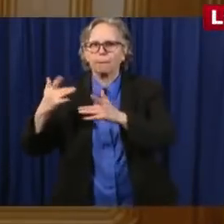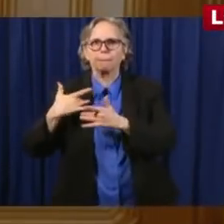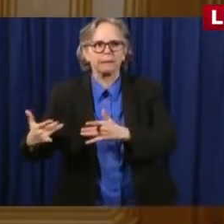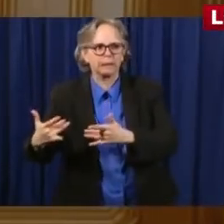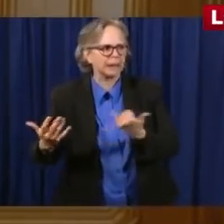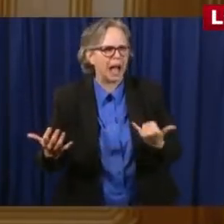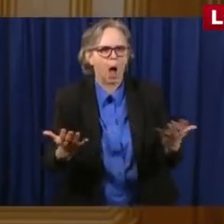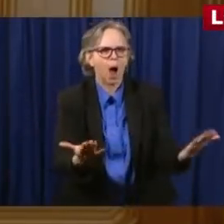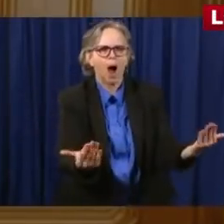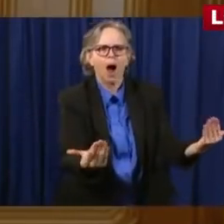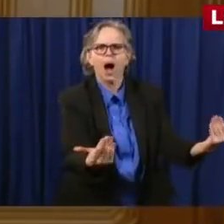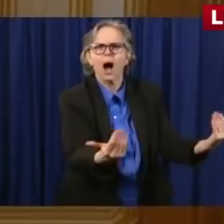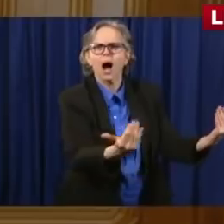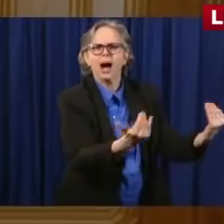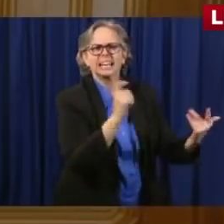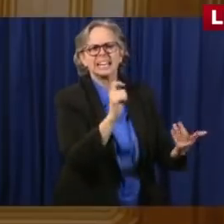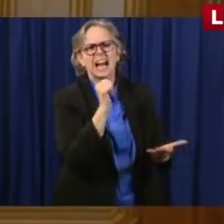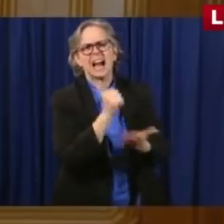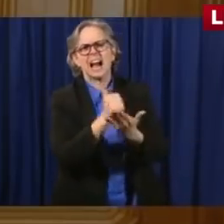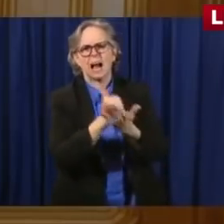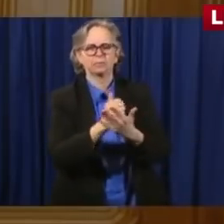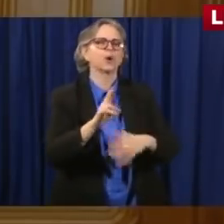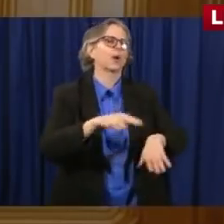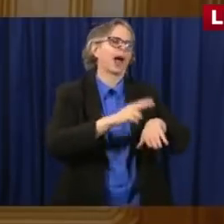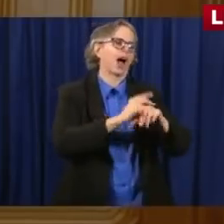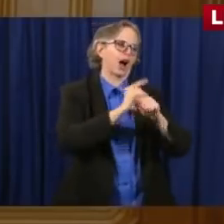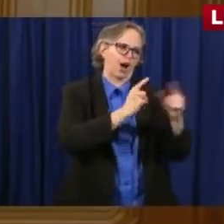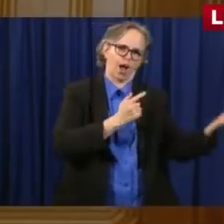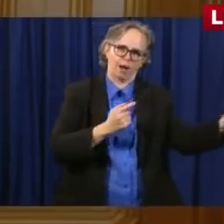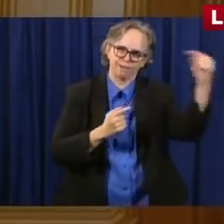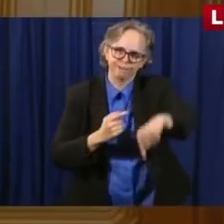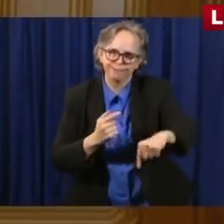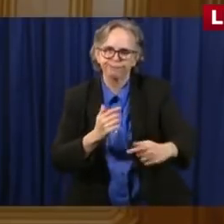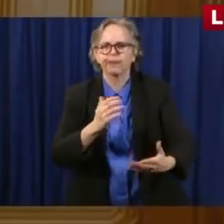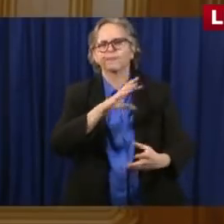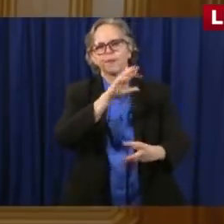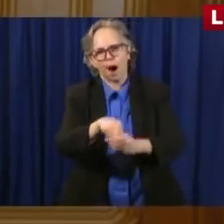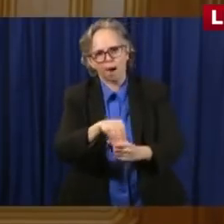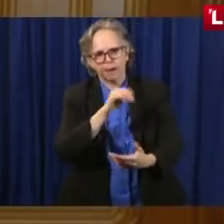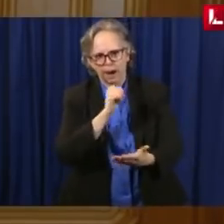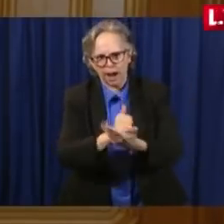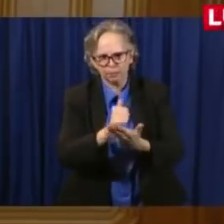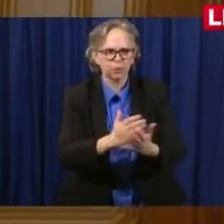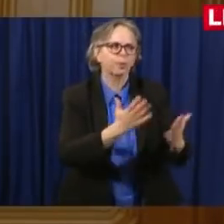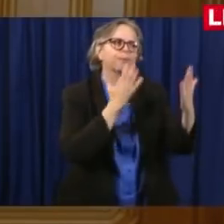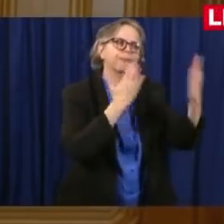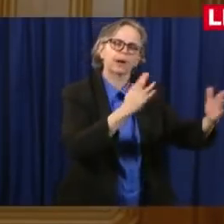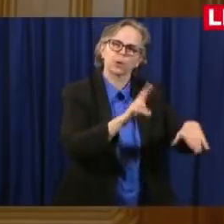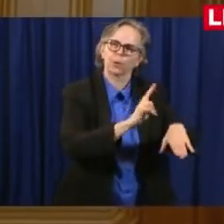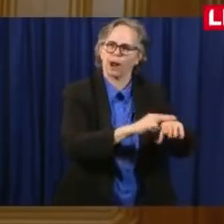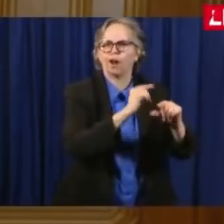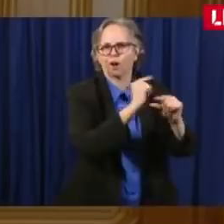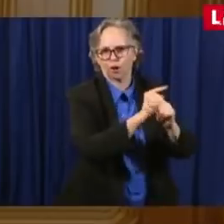DURING THIS STAY HOME ORDER THEY CERTAINLY NEED THE HELP. THE NATIONAL GUARD HAS STEPPED UP.